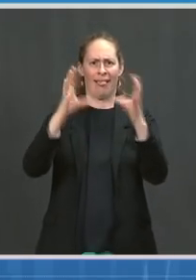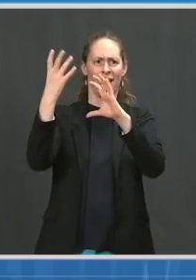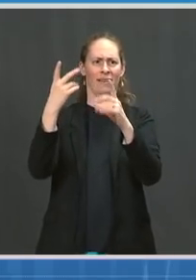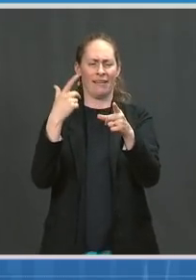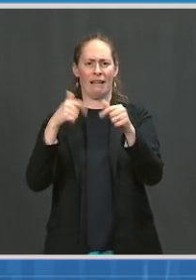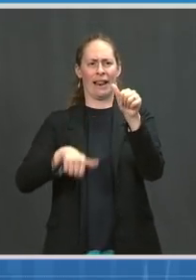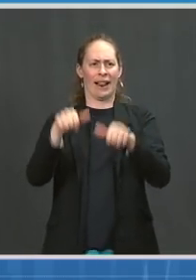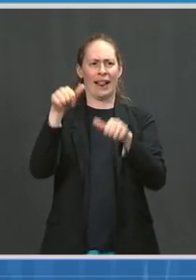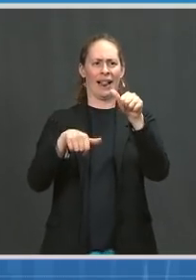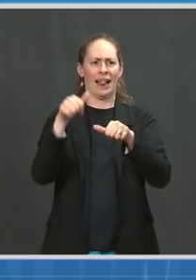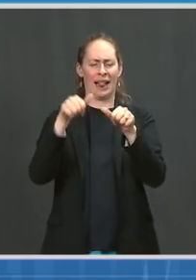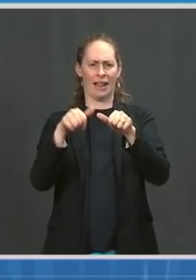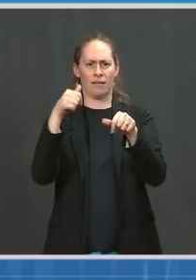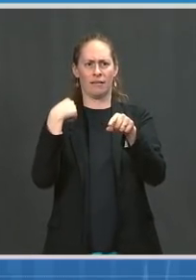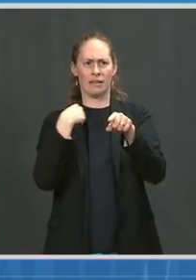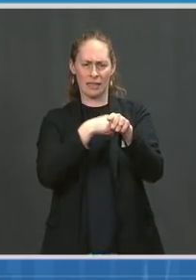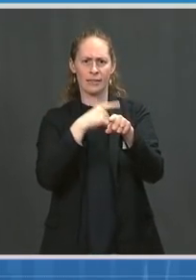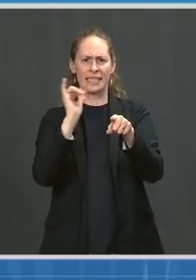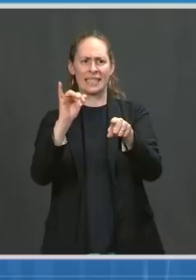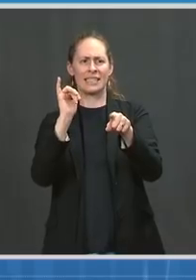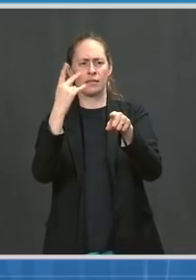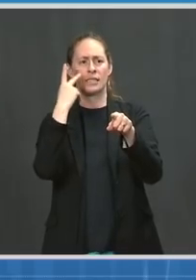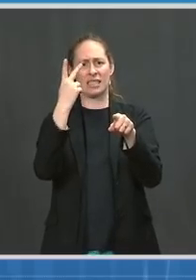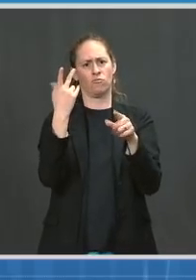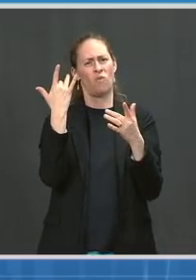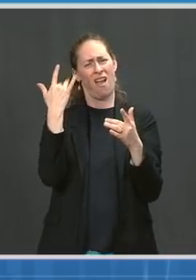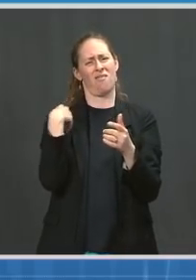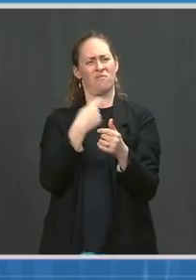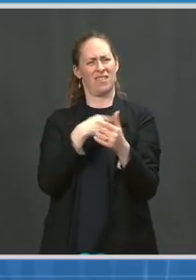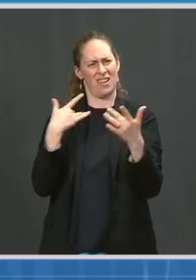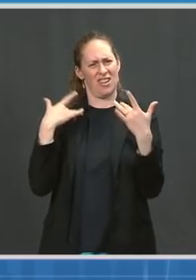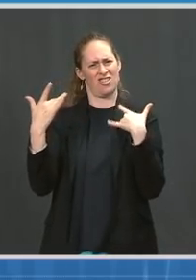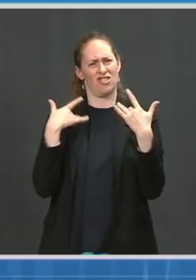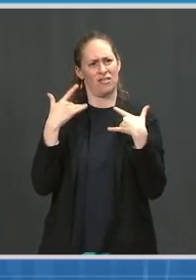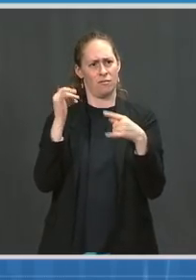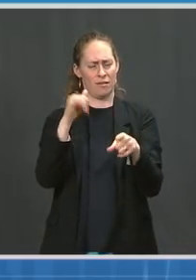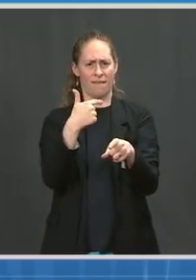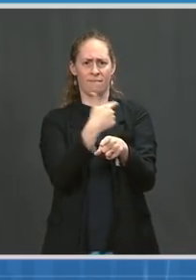is centered around concern that the vaccines might not be safe.